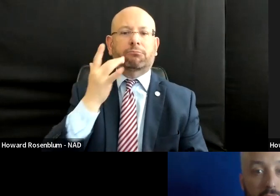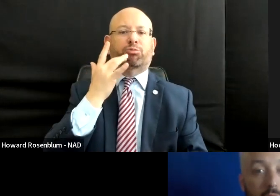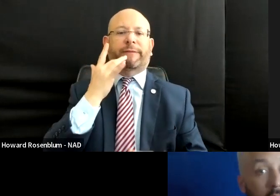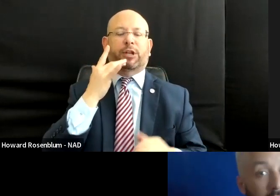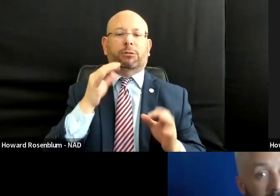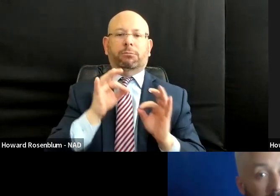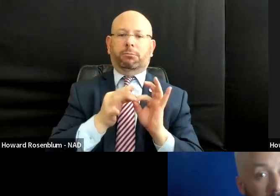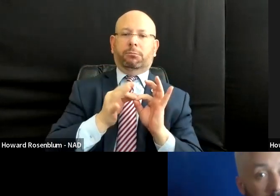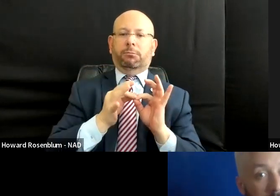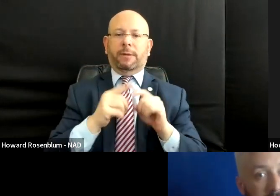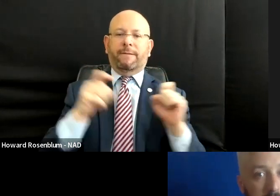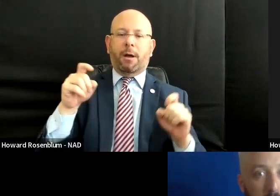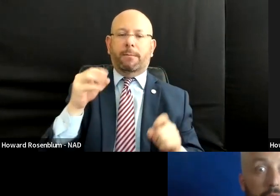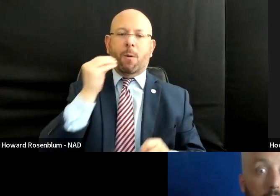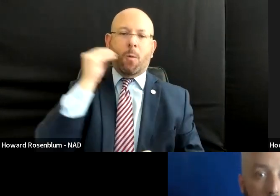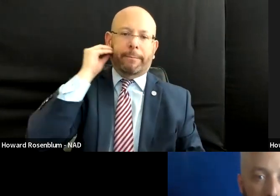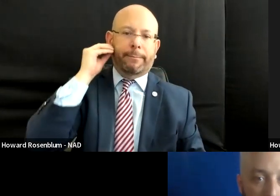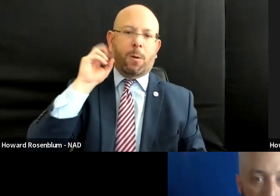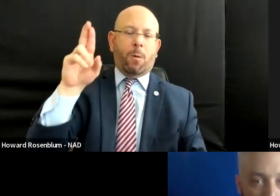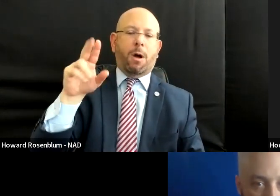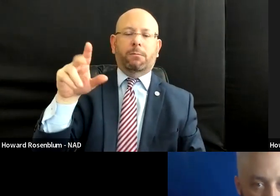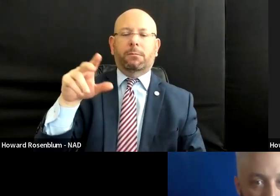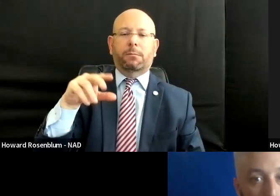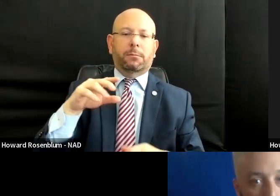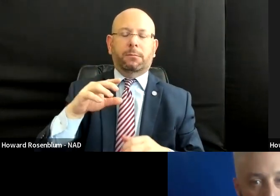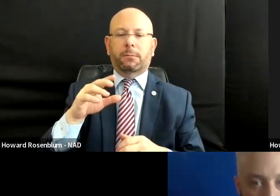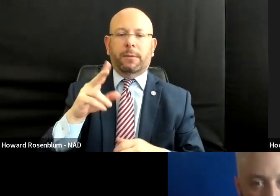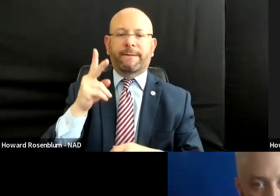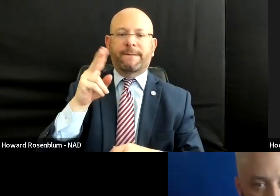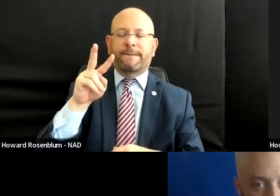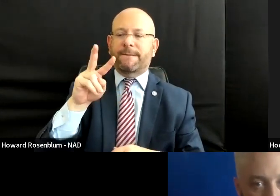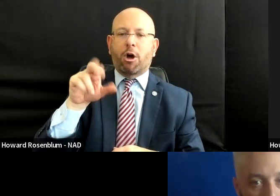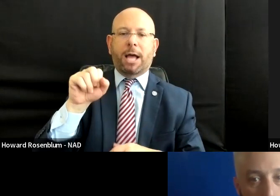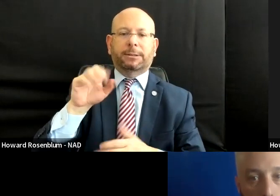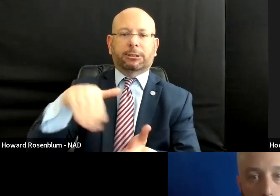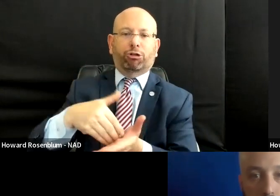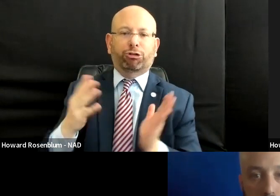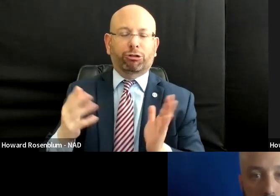an eye problem or for some reason they can't foil cuss, it would be so much better to have a live interpreter and